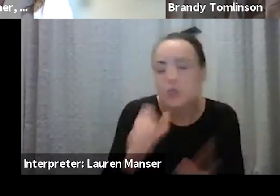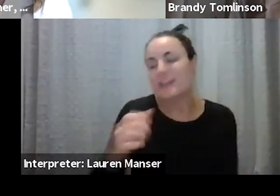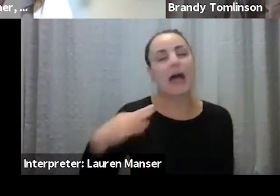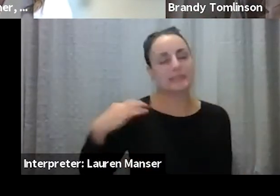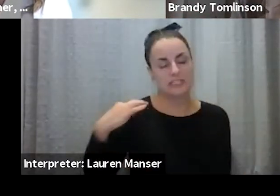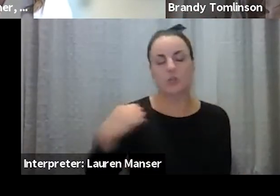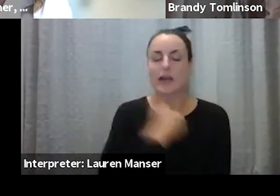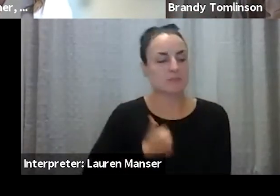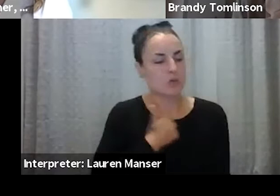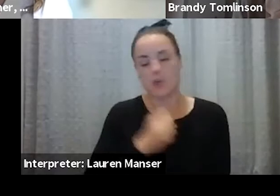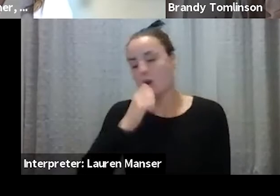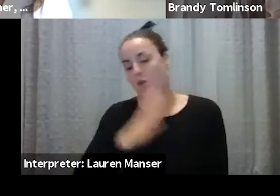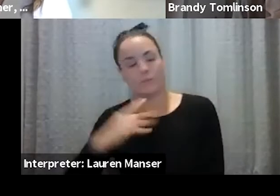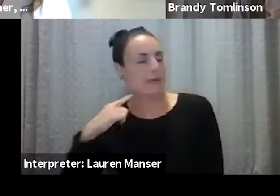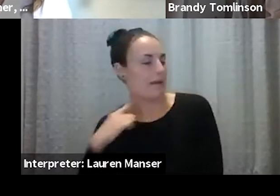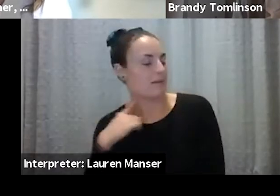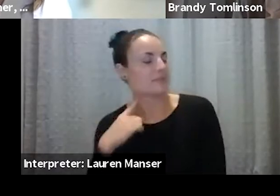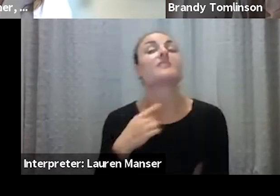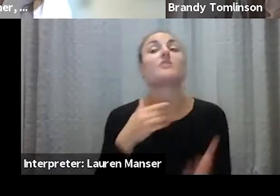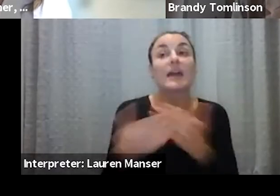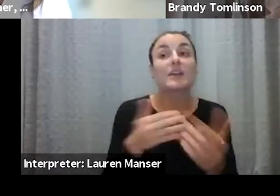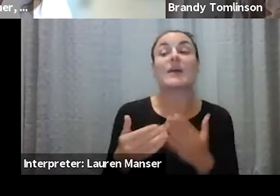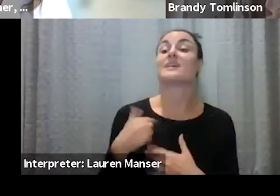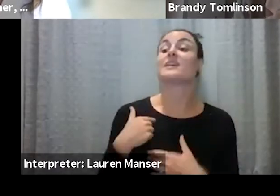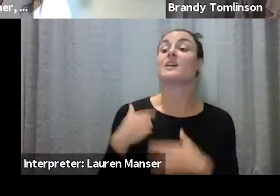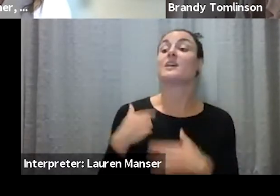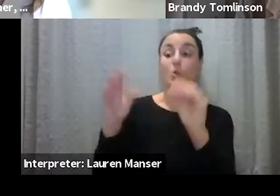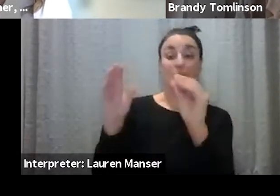And oftentimes school district miss on these students,